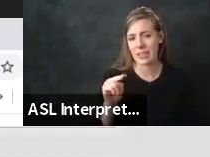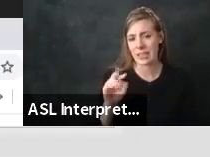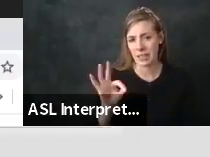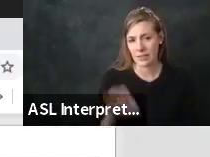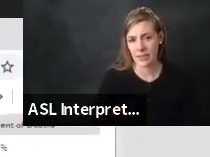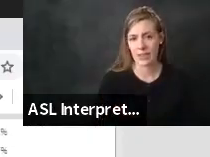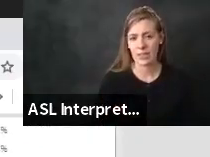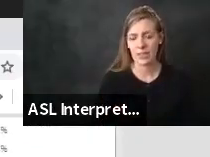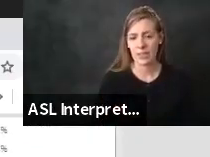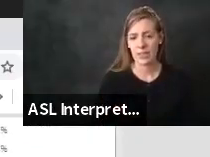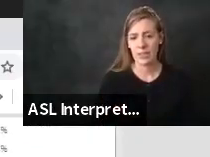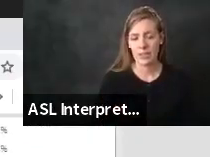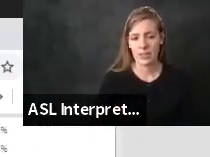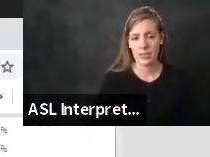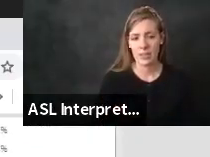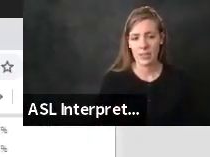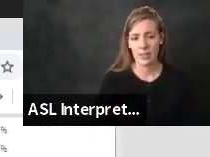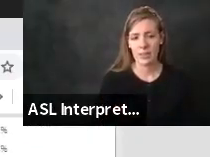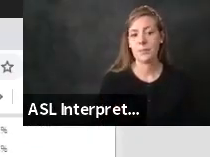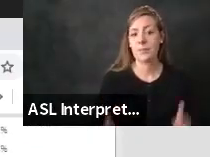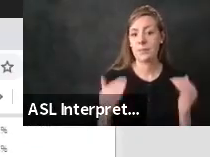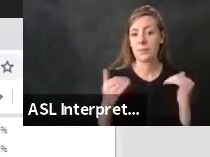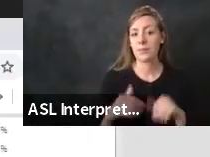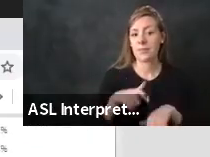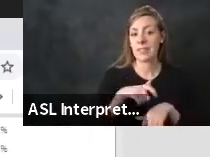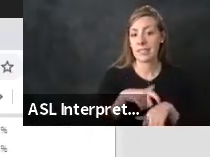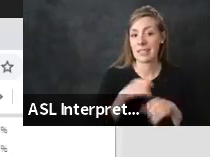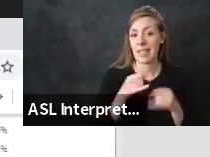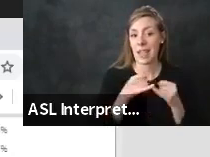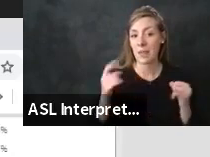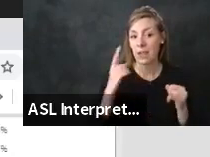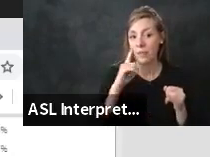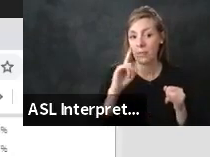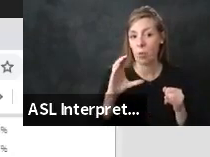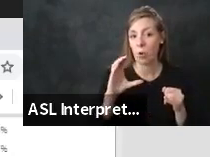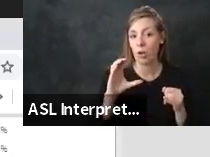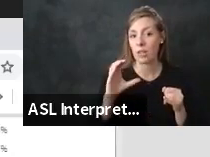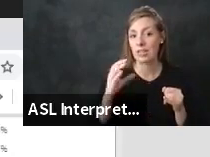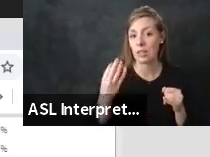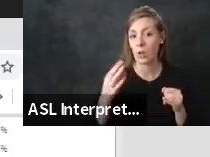And then this is the timeline of the code 19 depth.